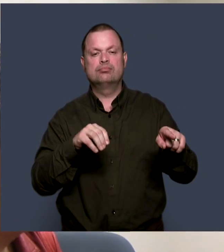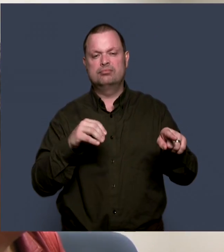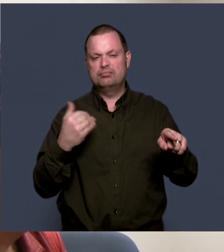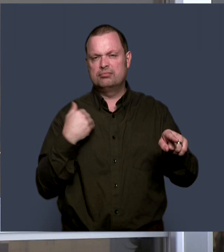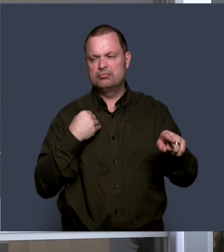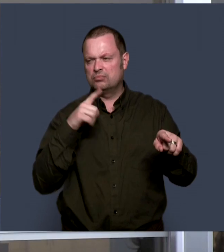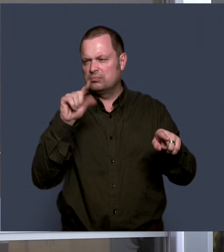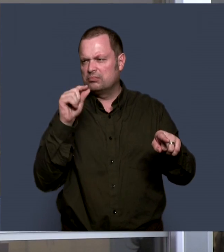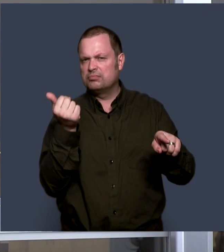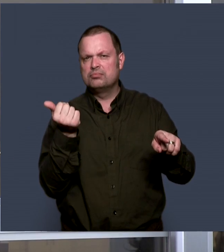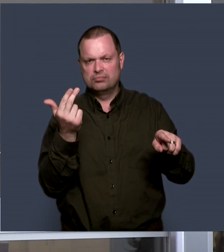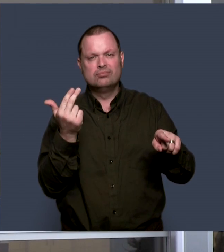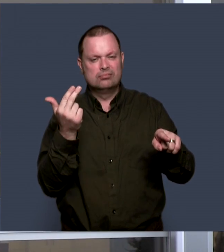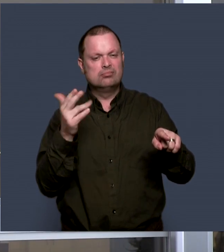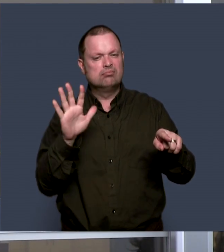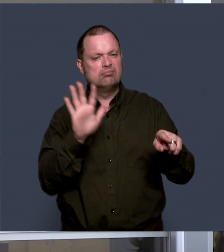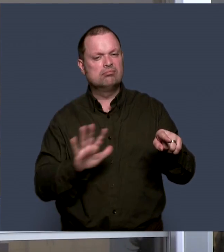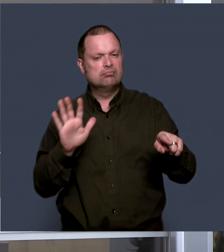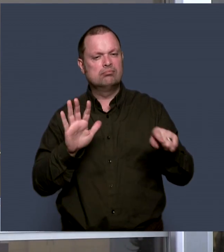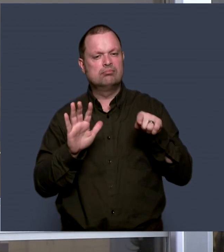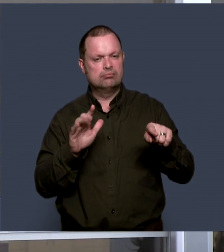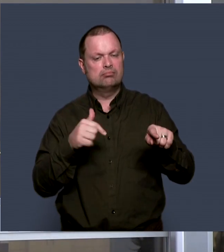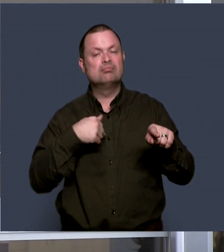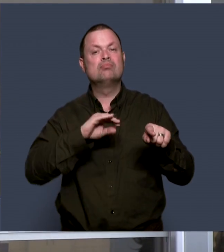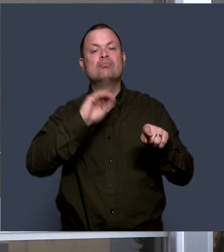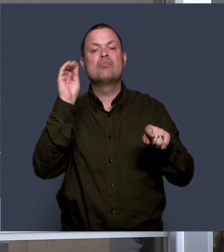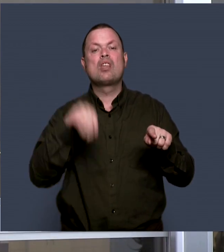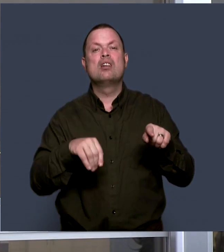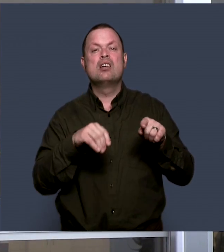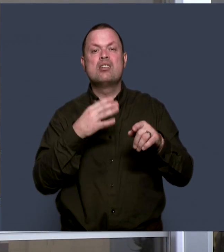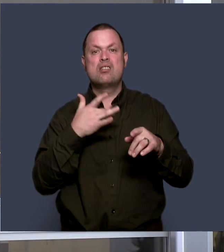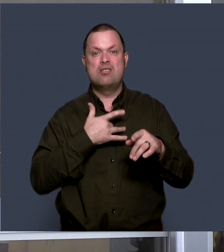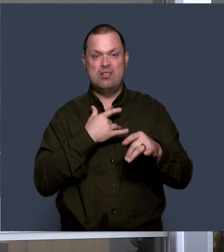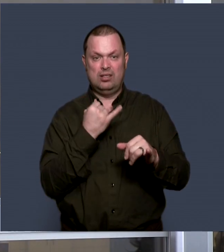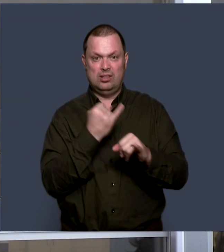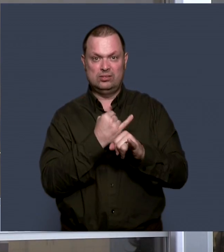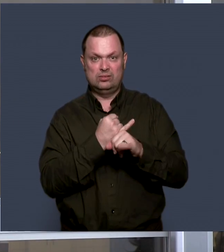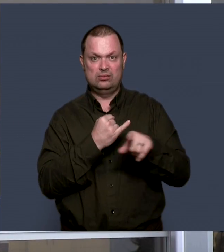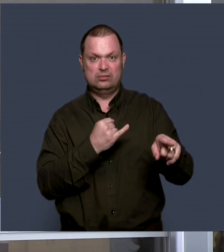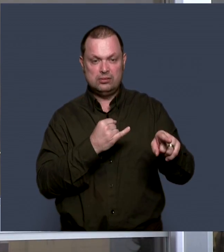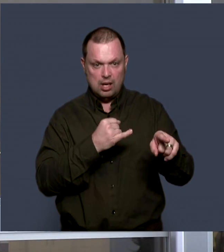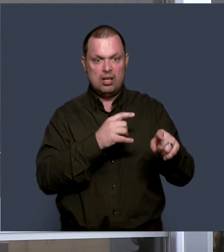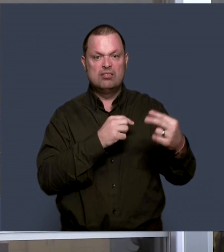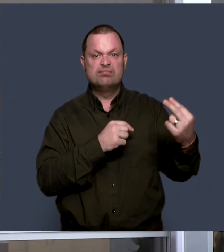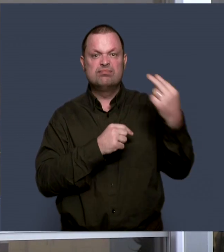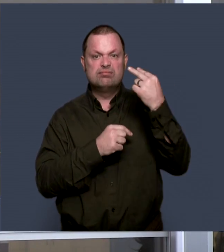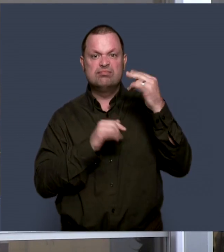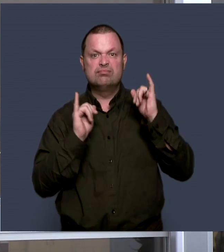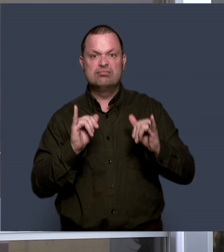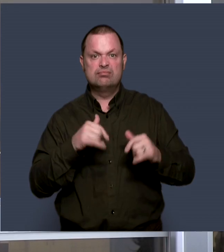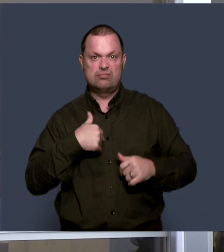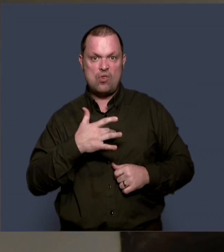and coming to the Ottawa Heart Institute, I was diagnosed with a 95 percent blockage in my left main coronary artery.